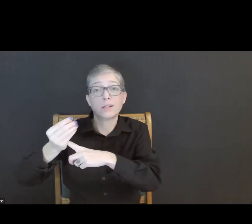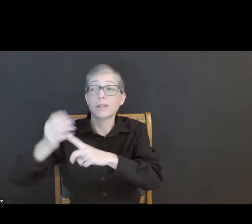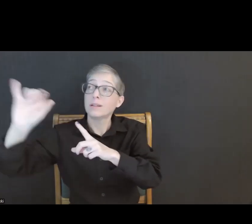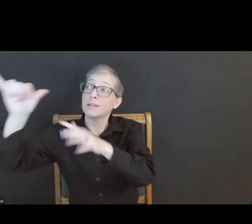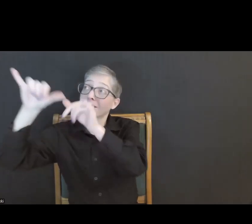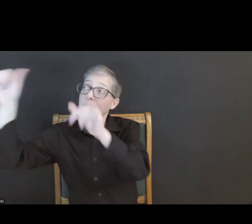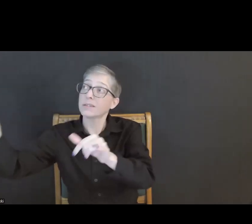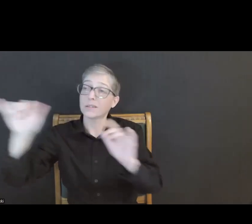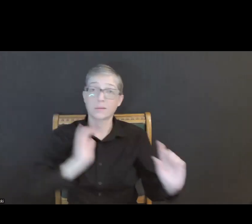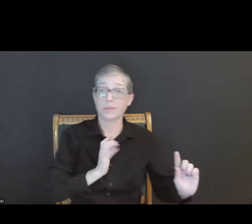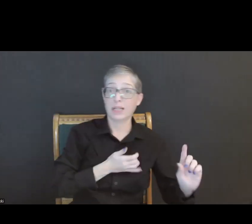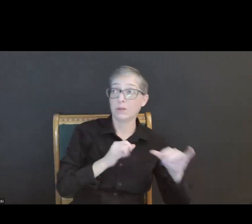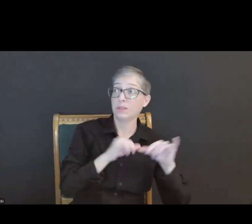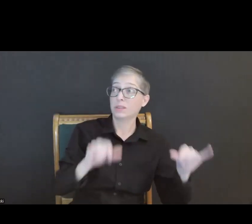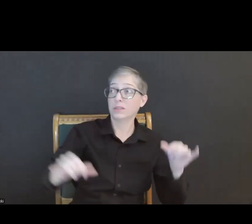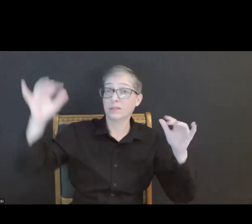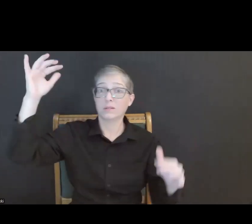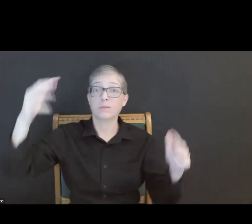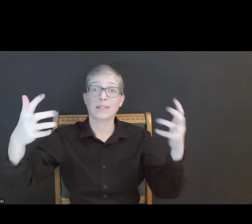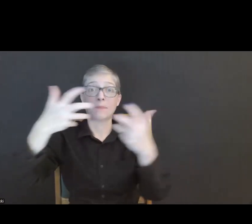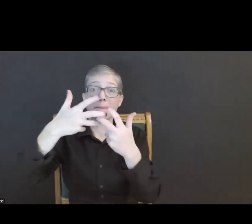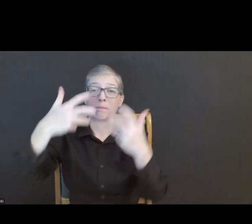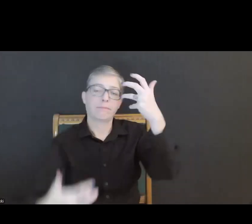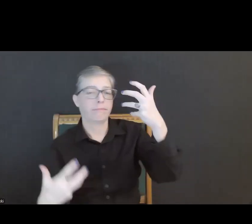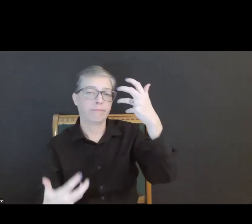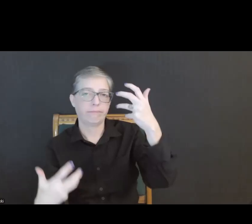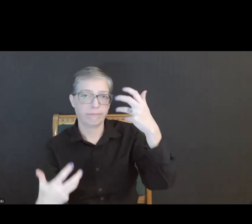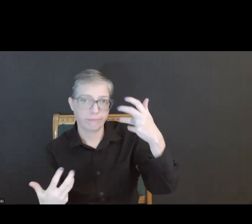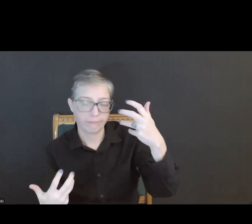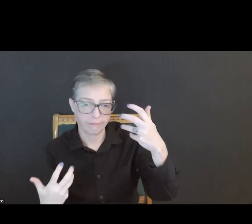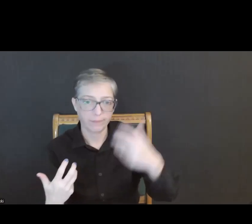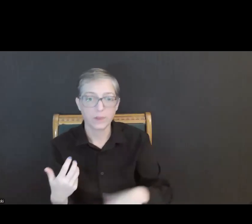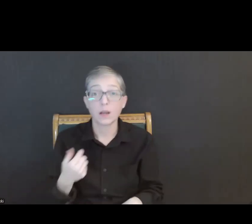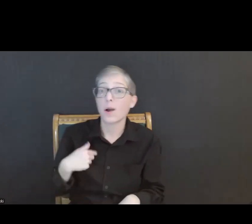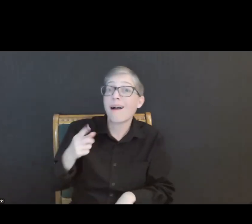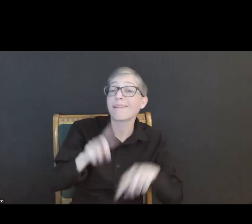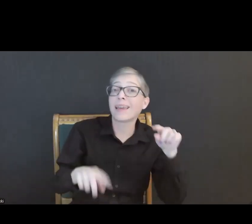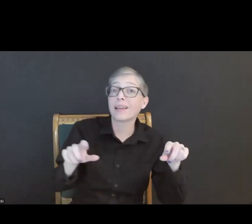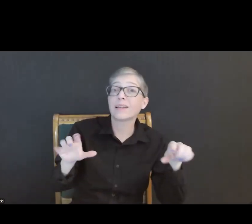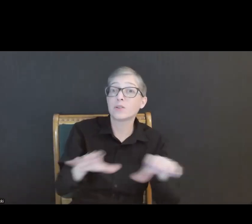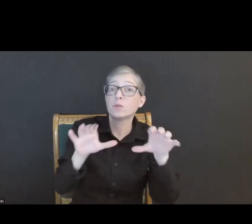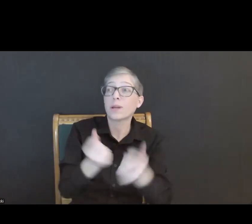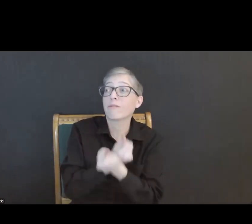can't get it all done in the time that's allotted because I have to bring so much of getting that